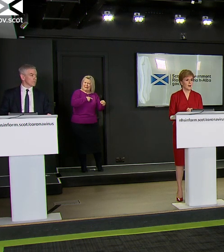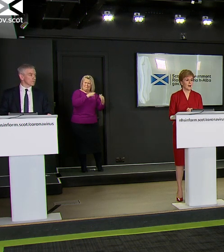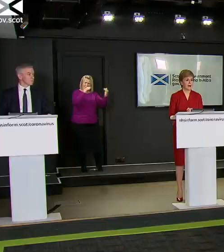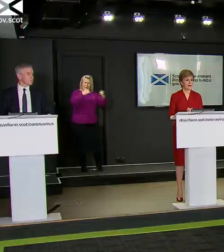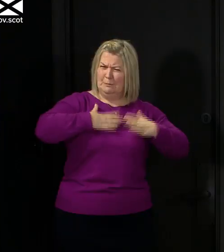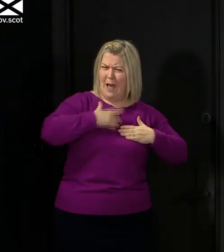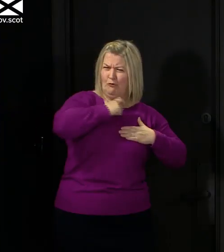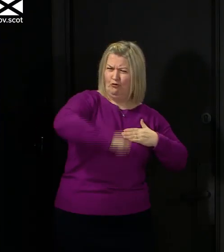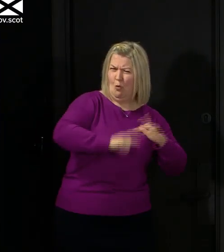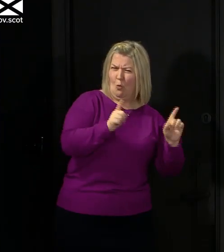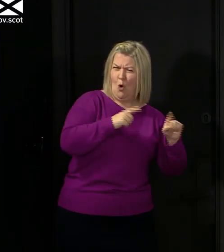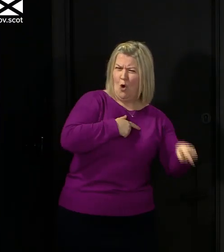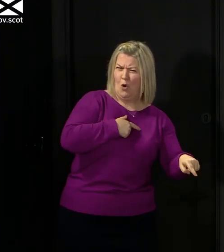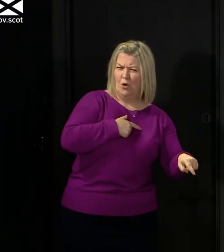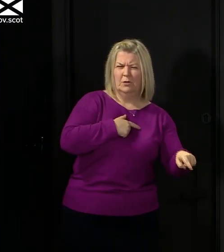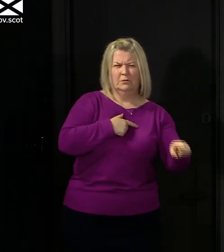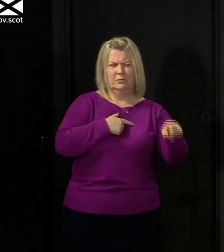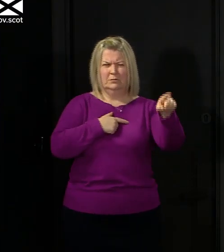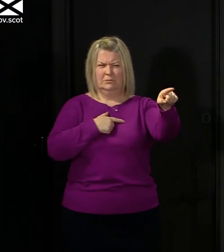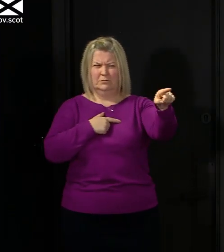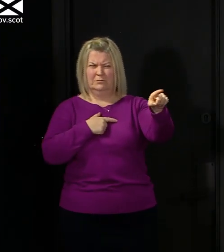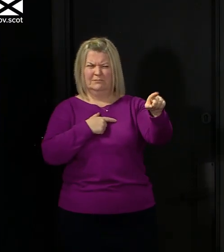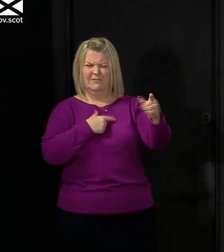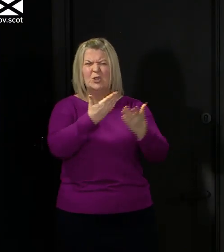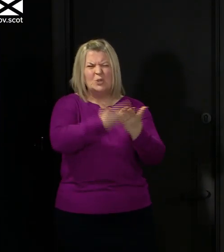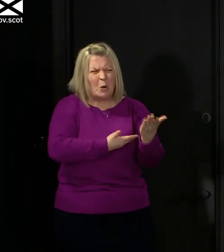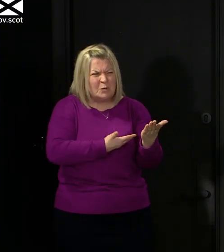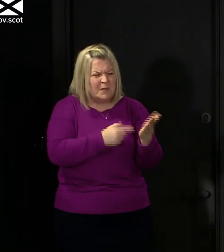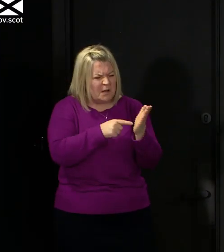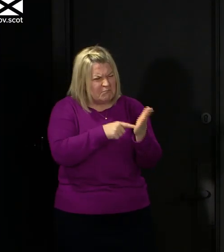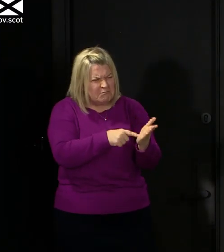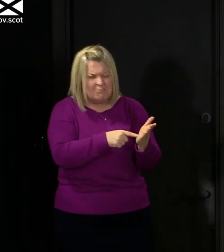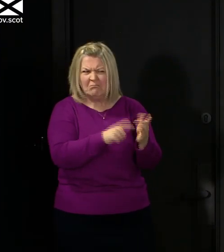I am not sure about what document you are referring to. I am happy if we can look at